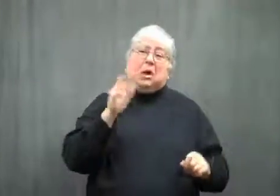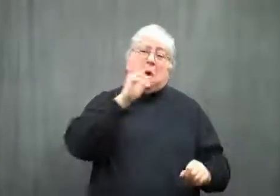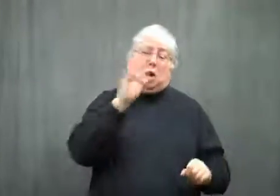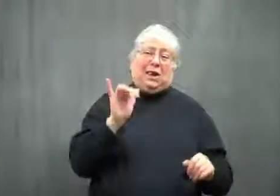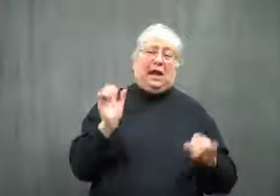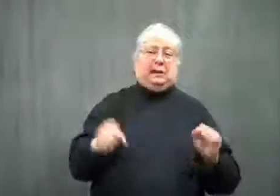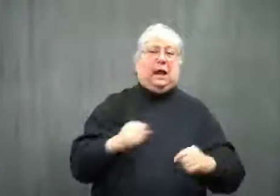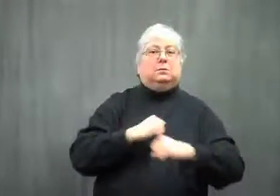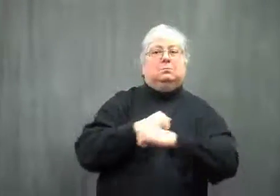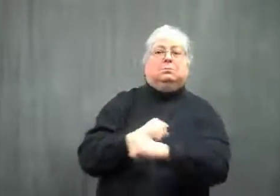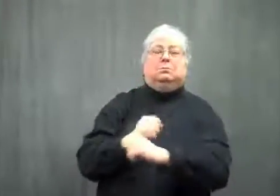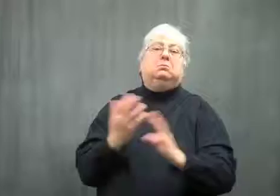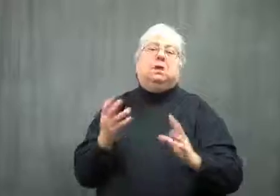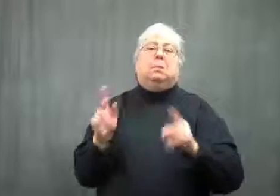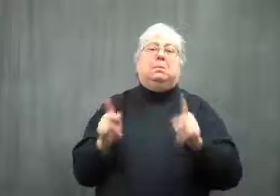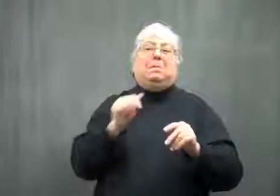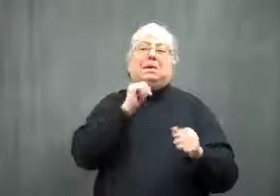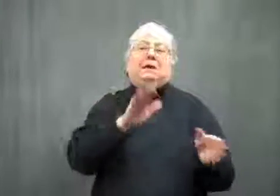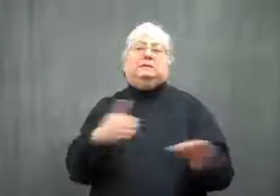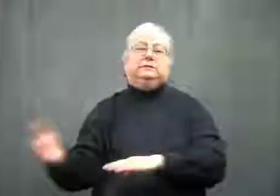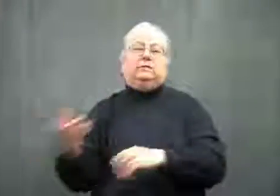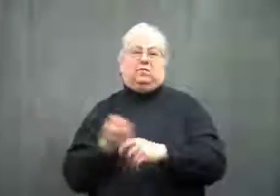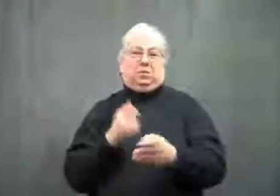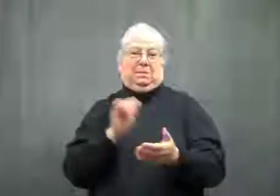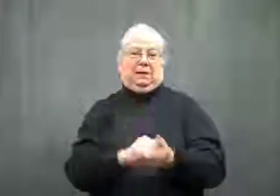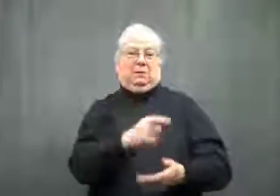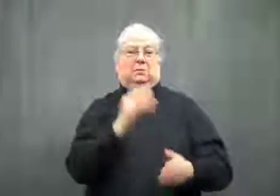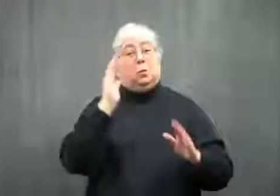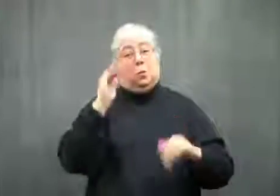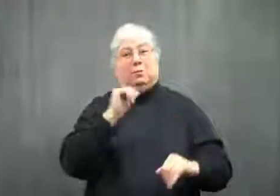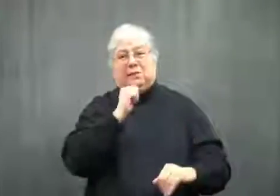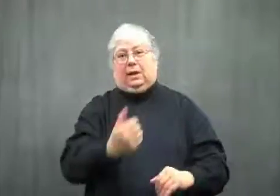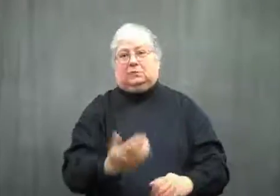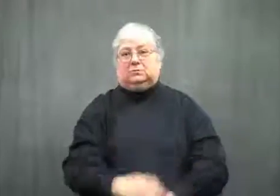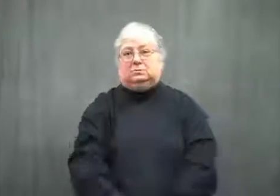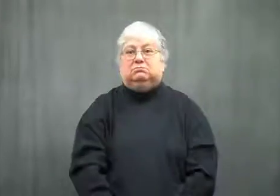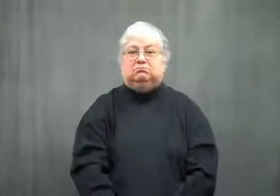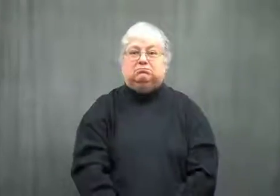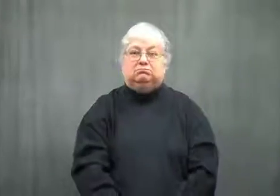It looks like they can contain it so that people don't die from it. I hope they don't.